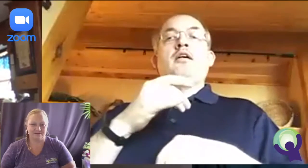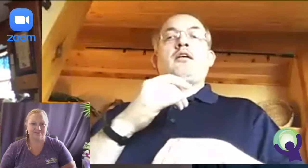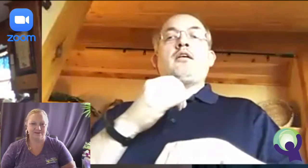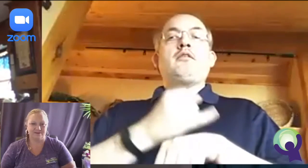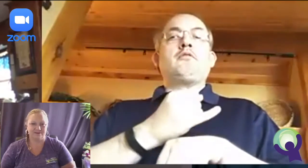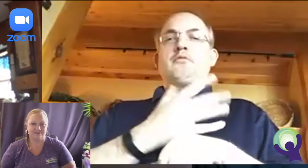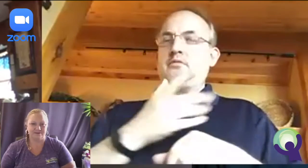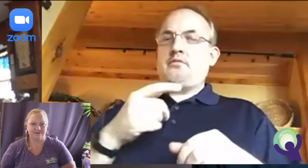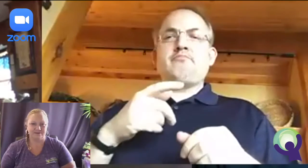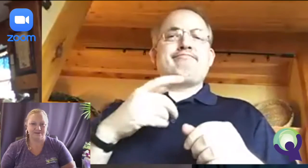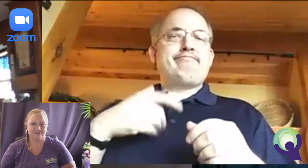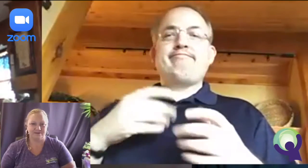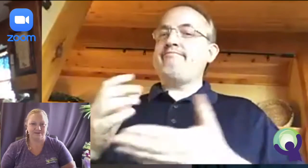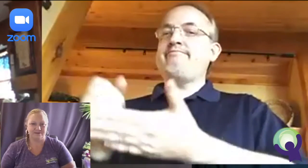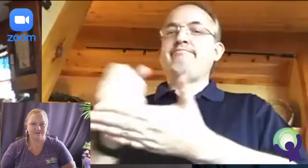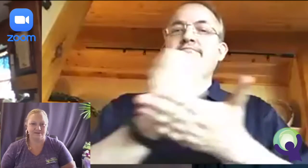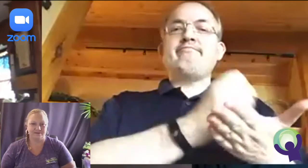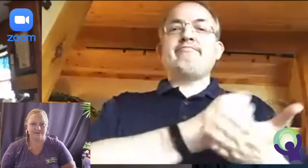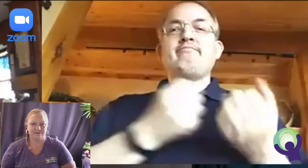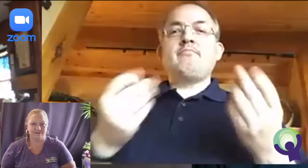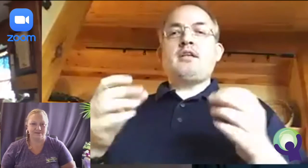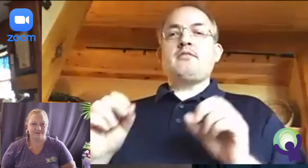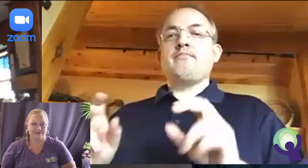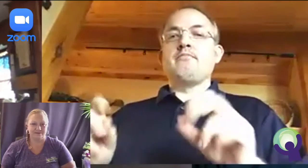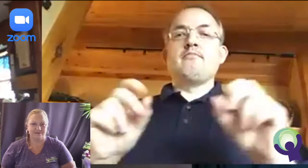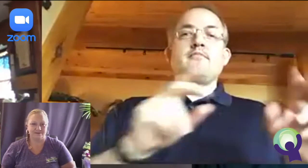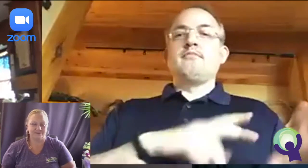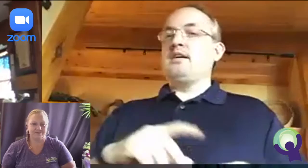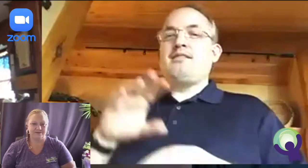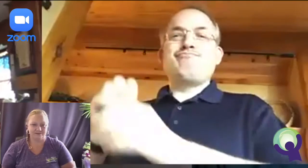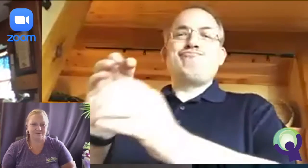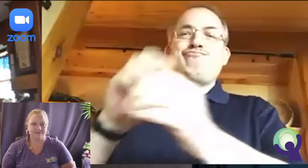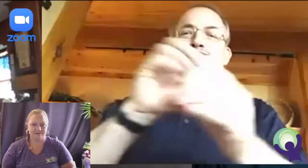looking for ways to advance in my career. So the Wisconsin School for the Deaf... I had taken